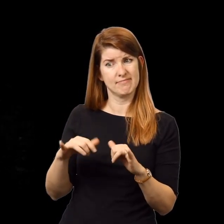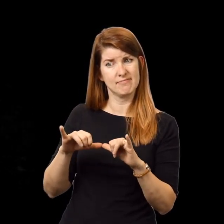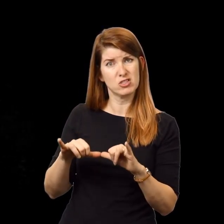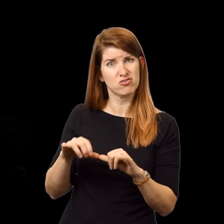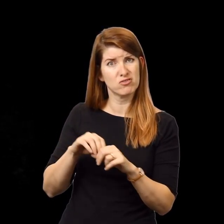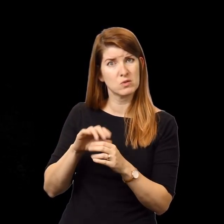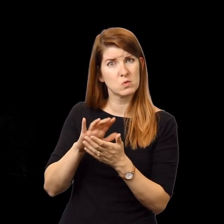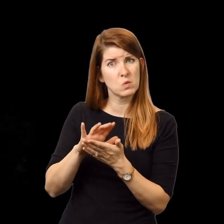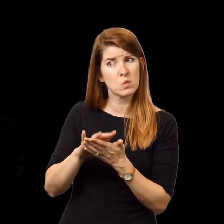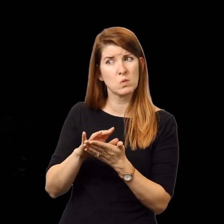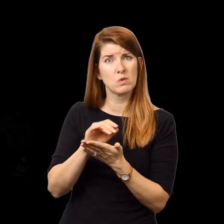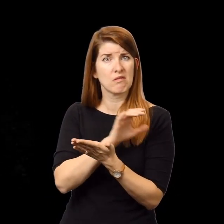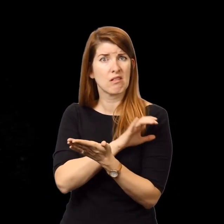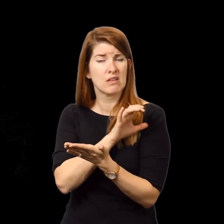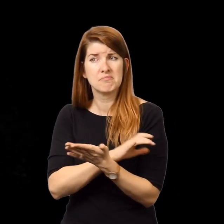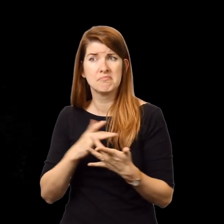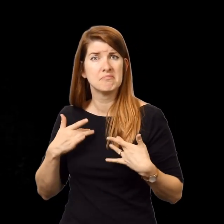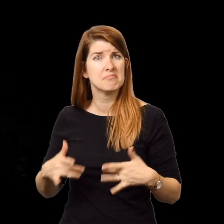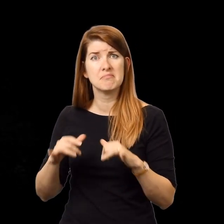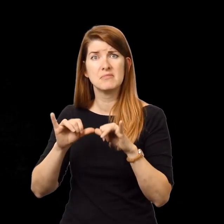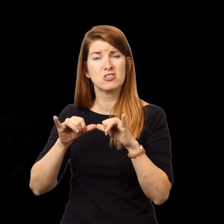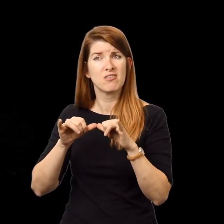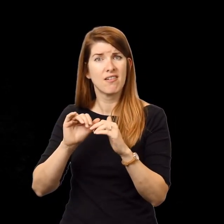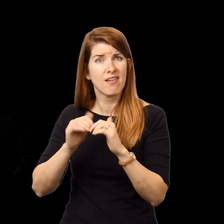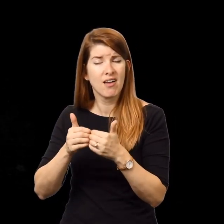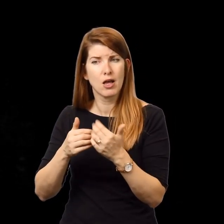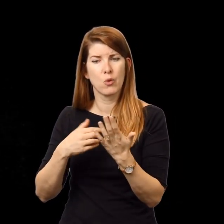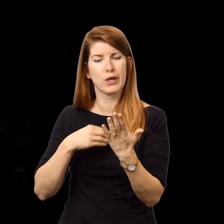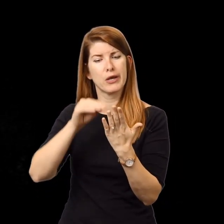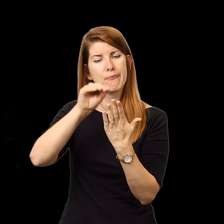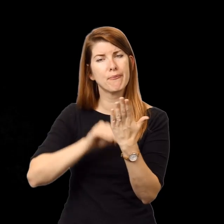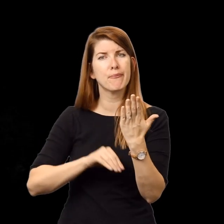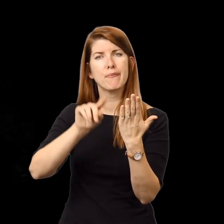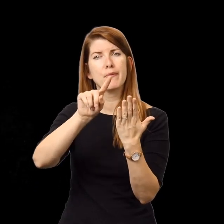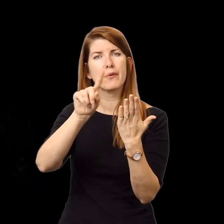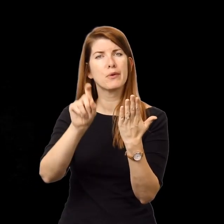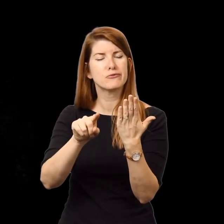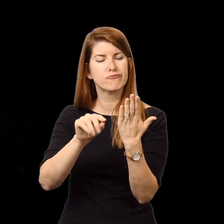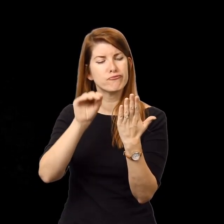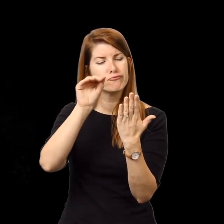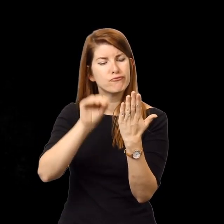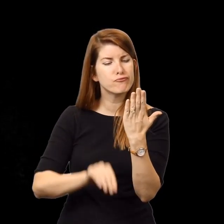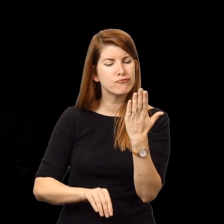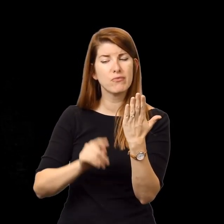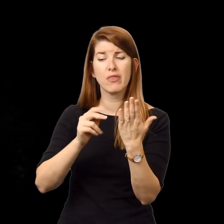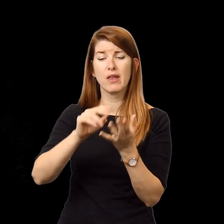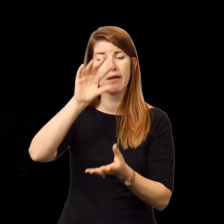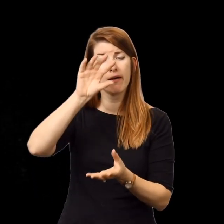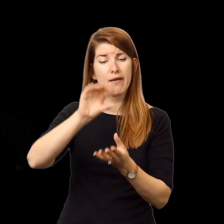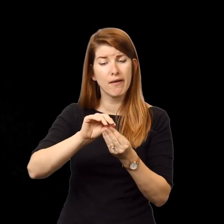in schools primarily and in clinics is we fill out a questionnaire and we total it up,